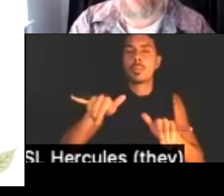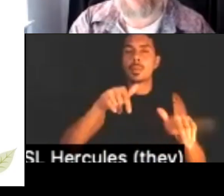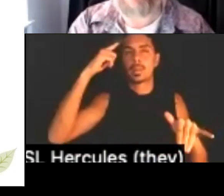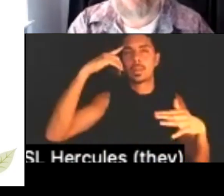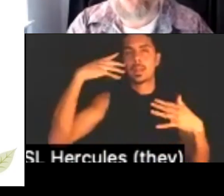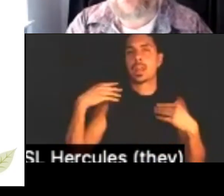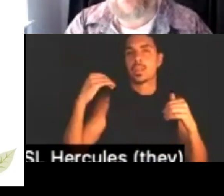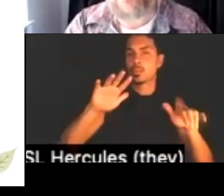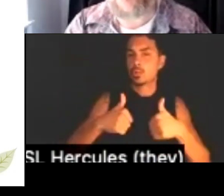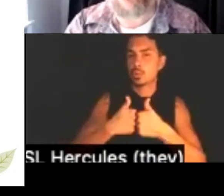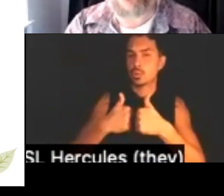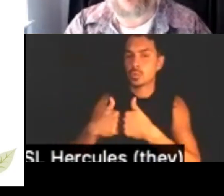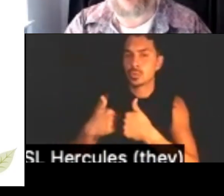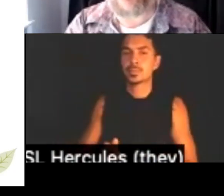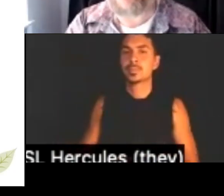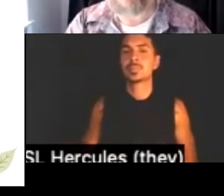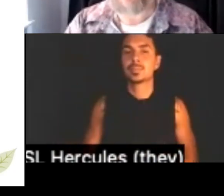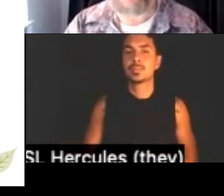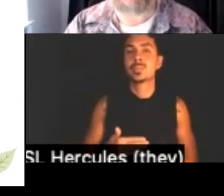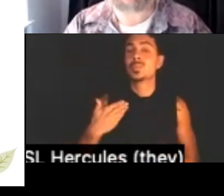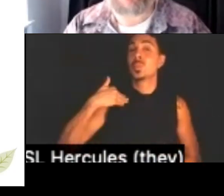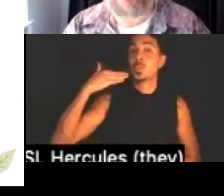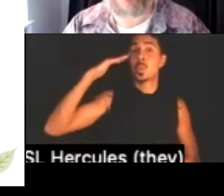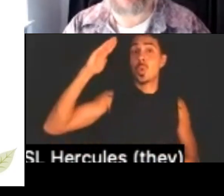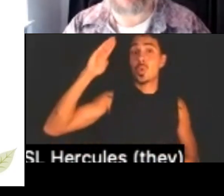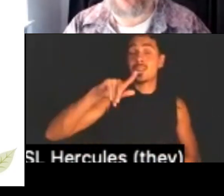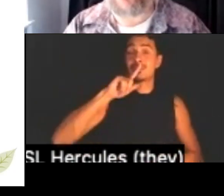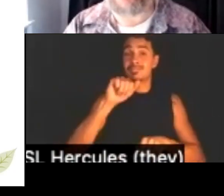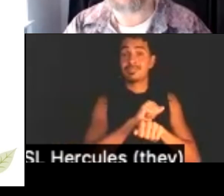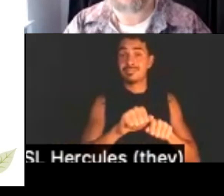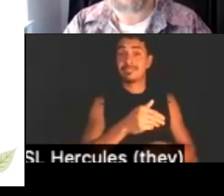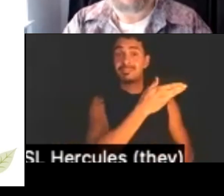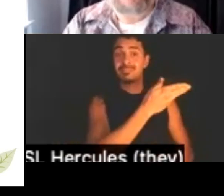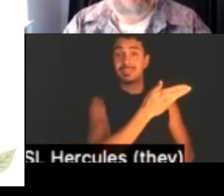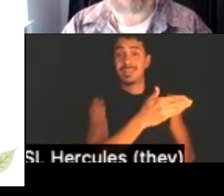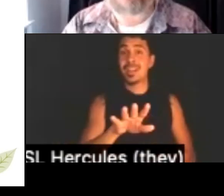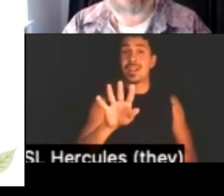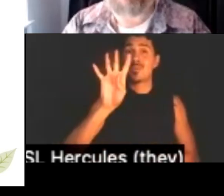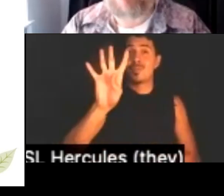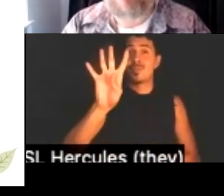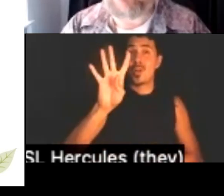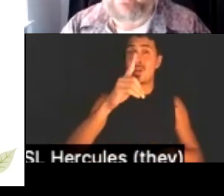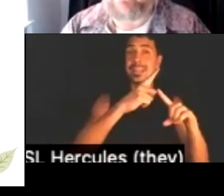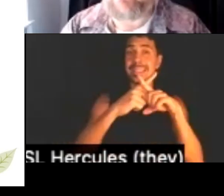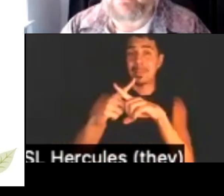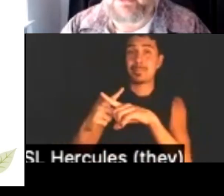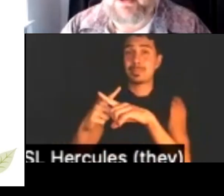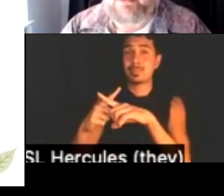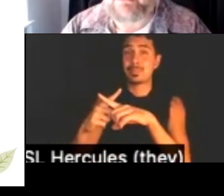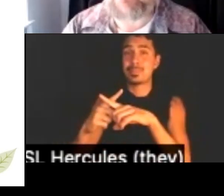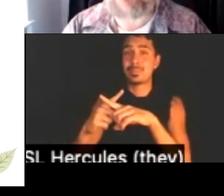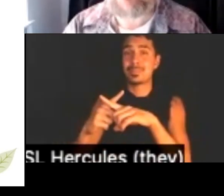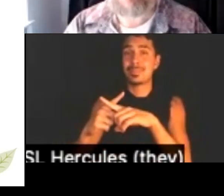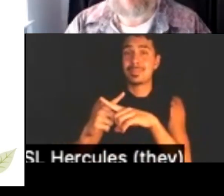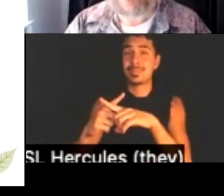are about four times more likely to experience those general mental health conditions.